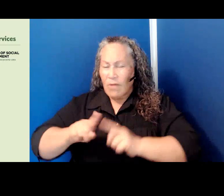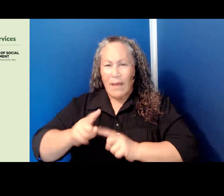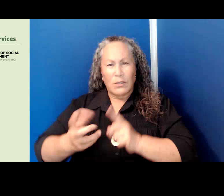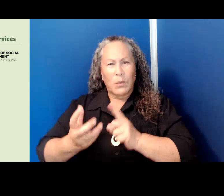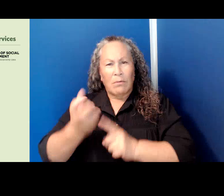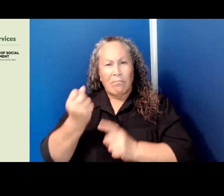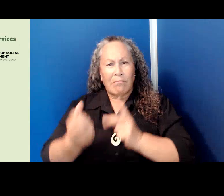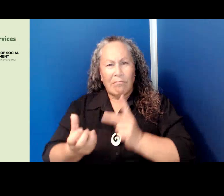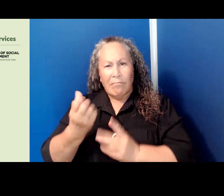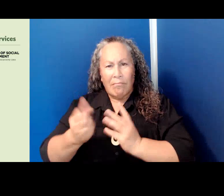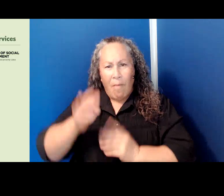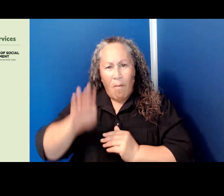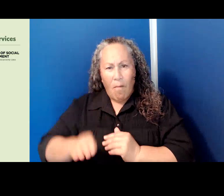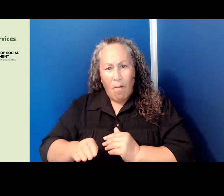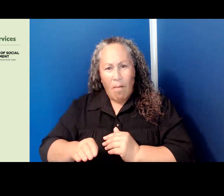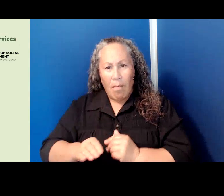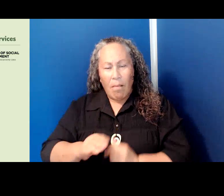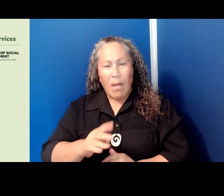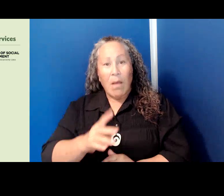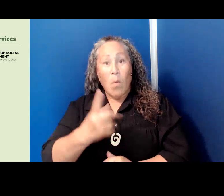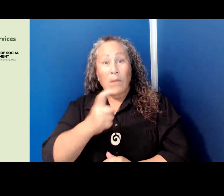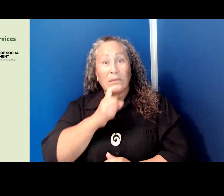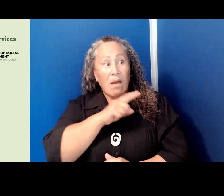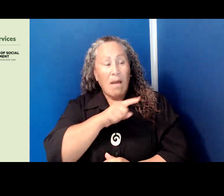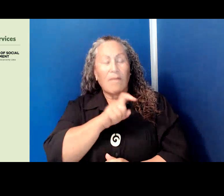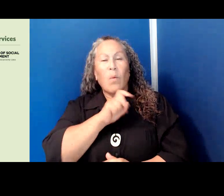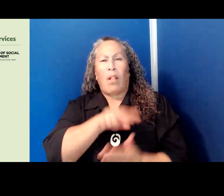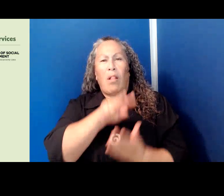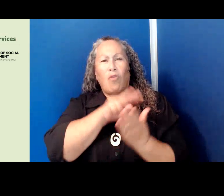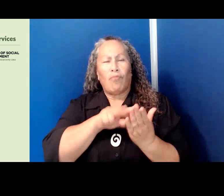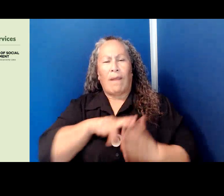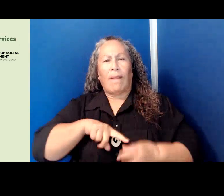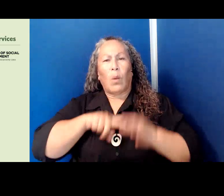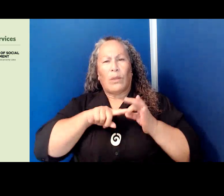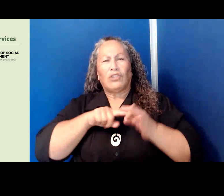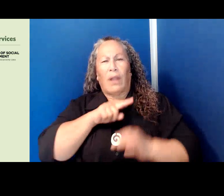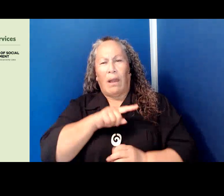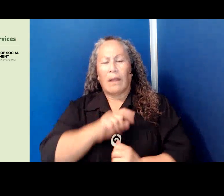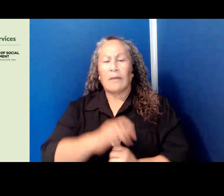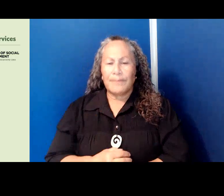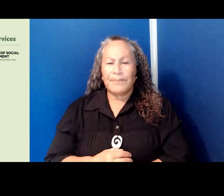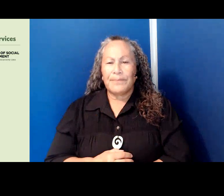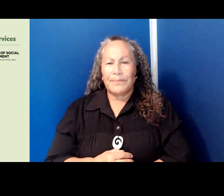And these will be read out by one of our staff here in the DSS Quality Improvement team and